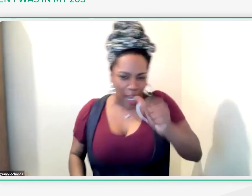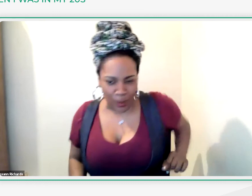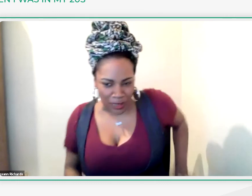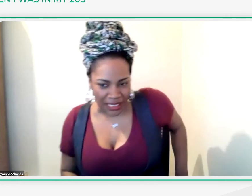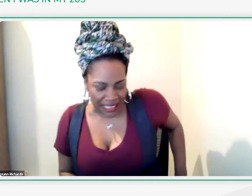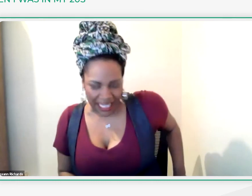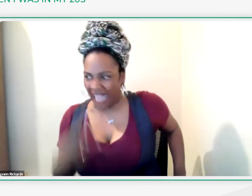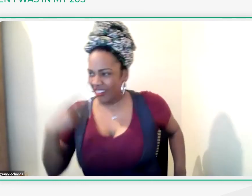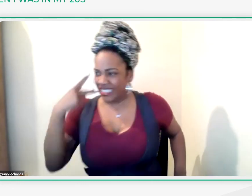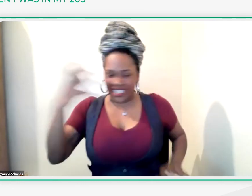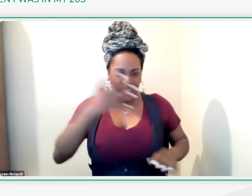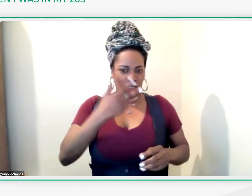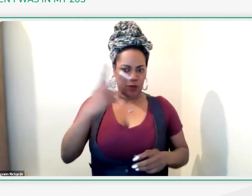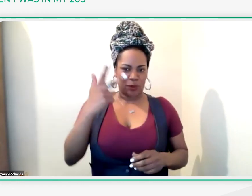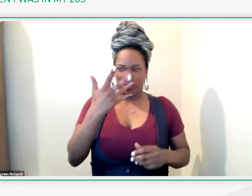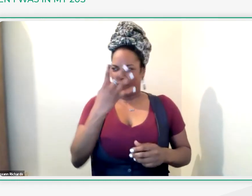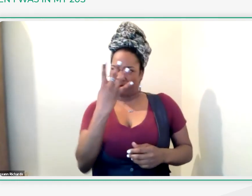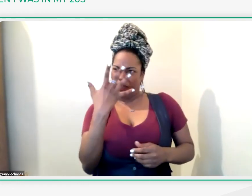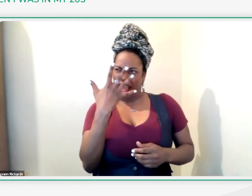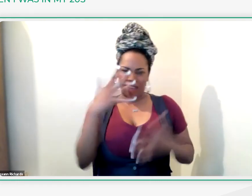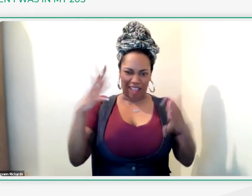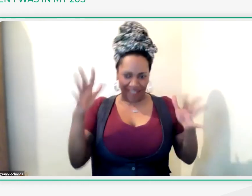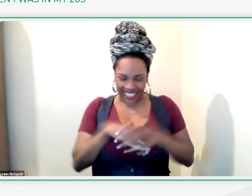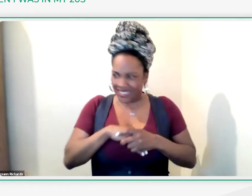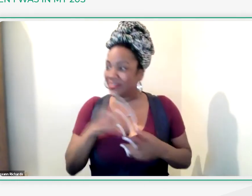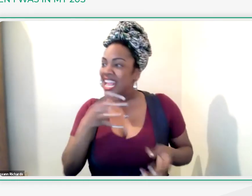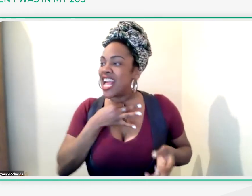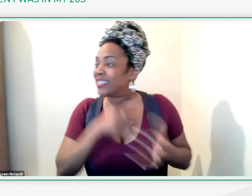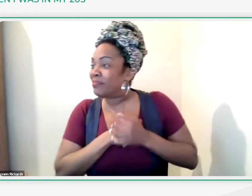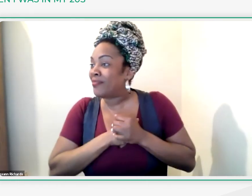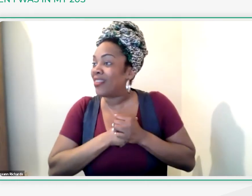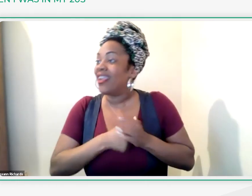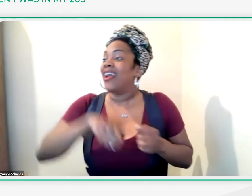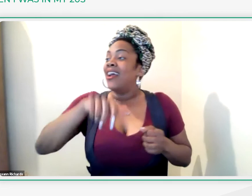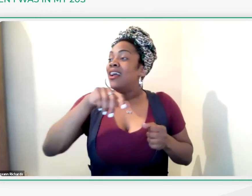Okay, so you all keep upvoting these questions!